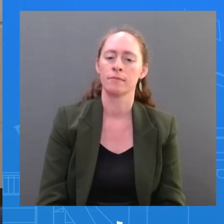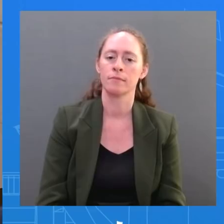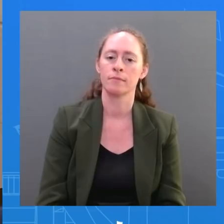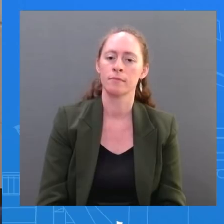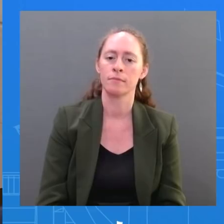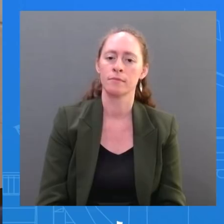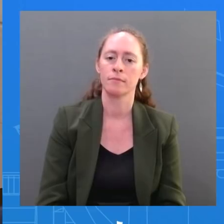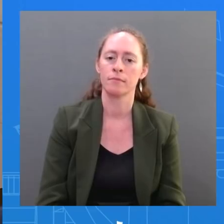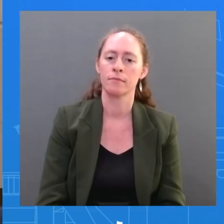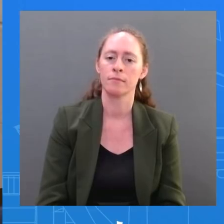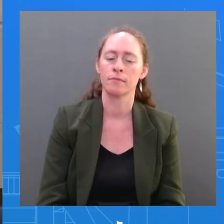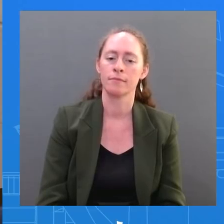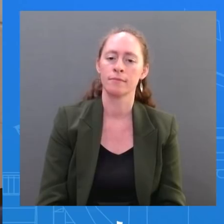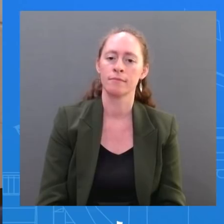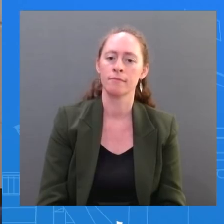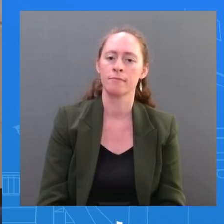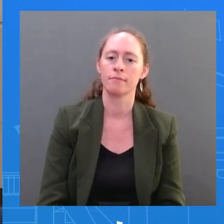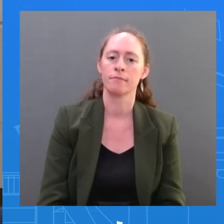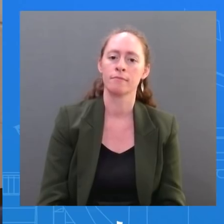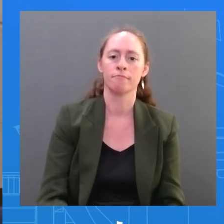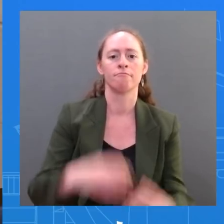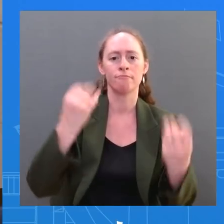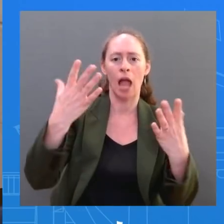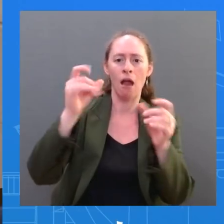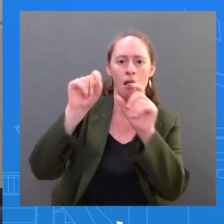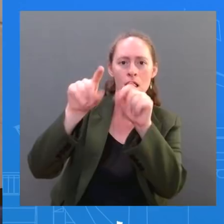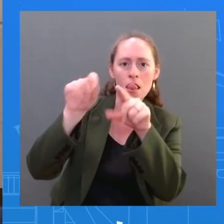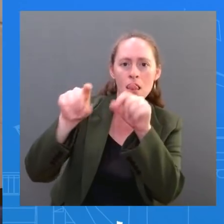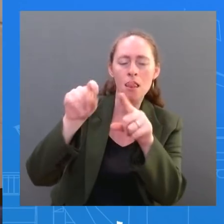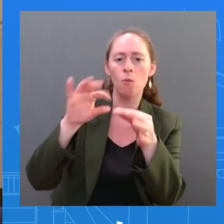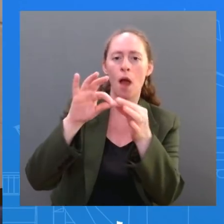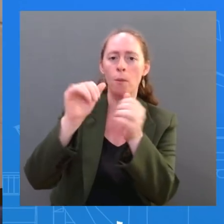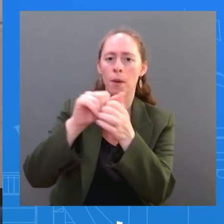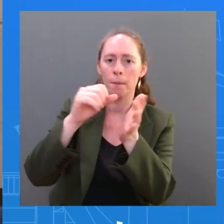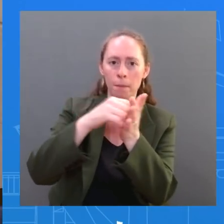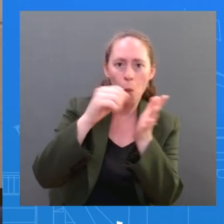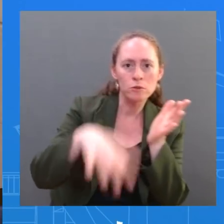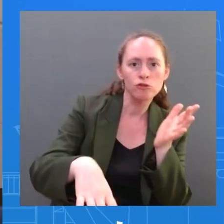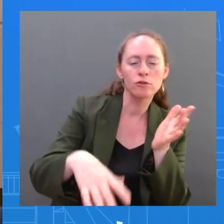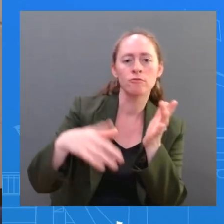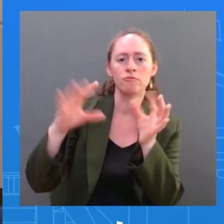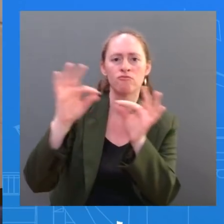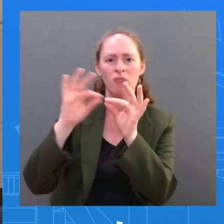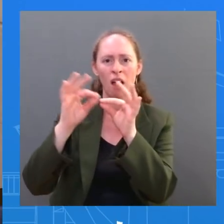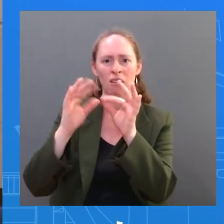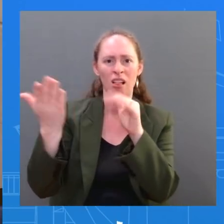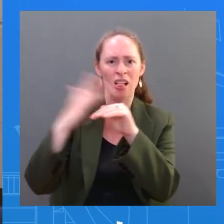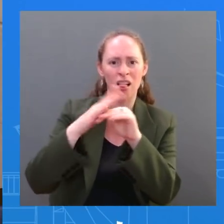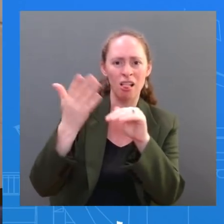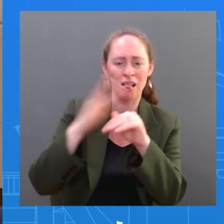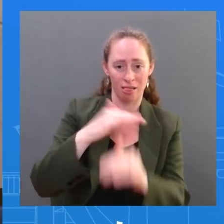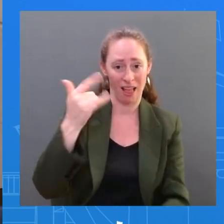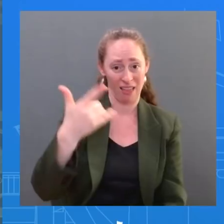Is there anything -- or can you list a few things that are going right for this President at this moment? Ms. Jean-Pierre: Well, I would point you